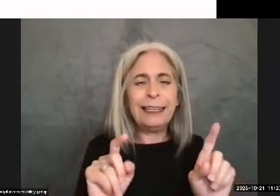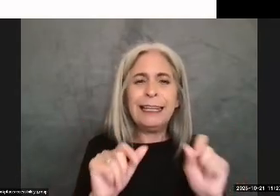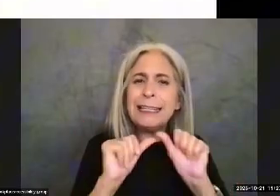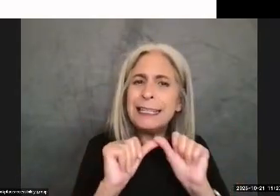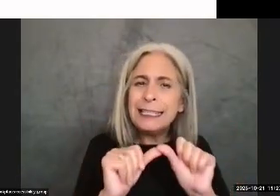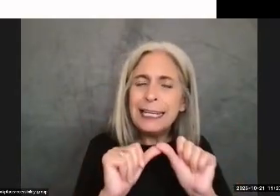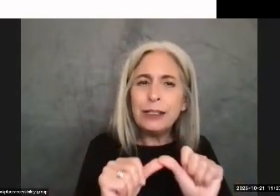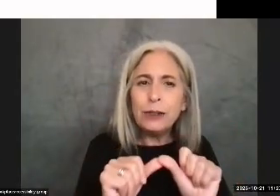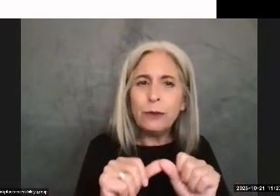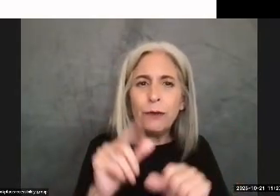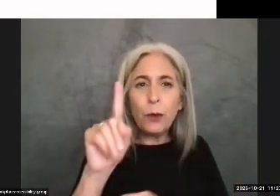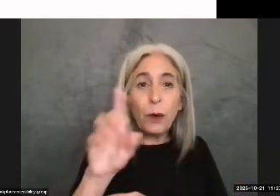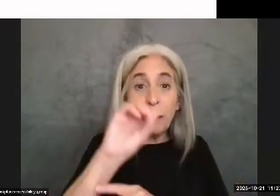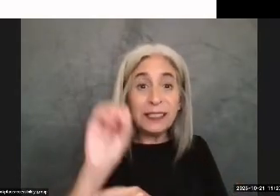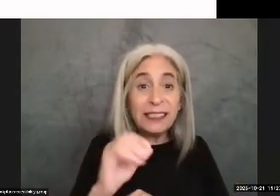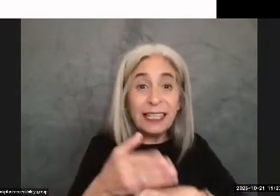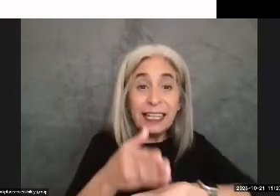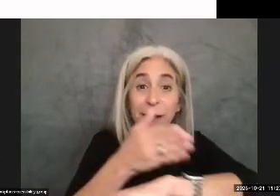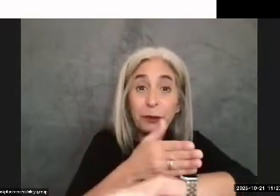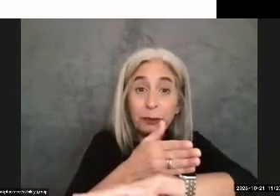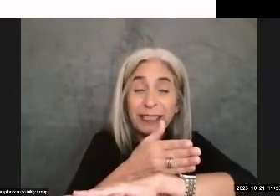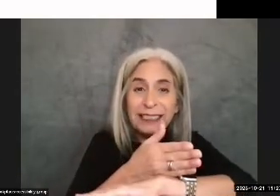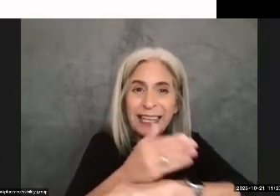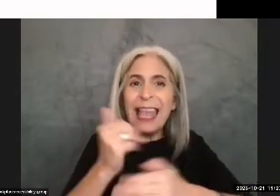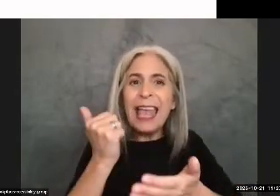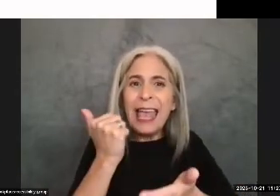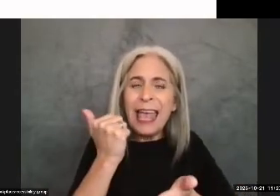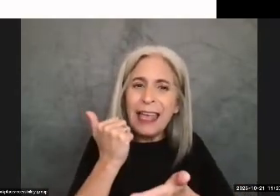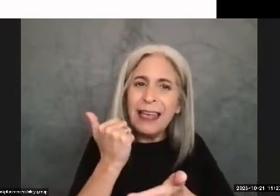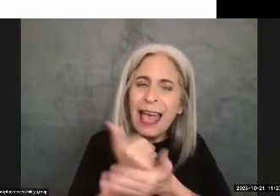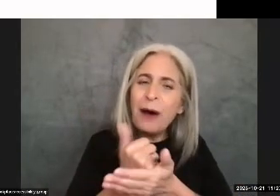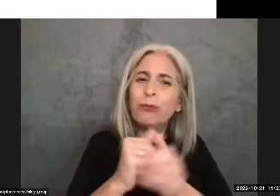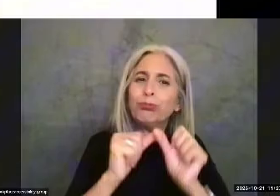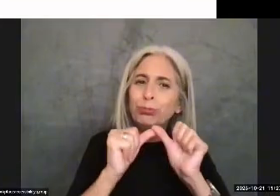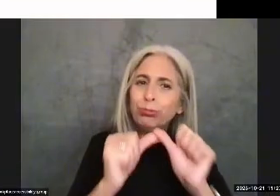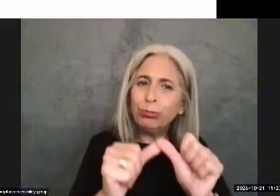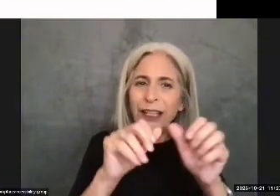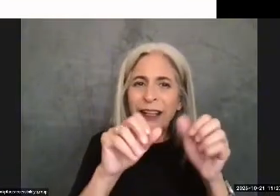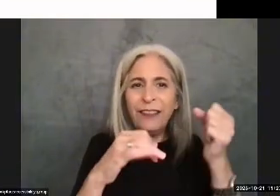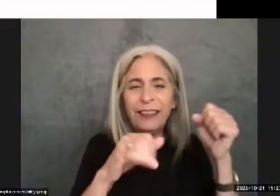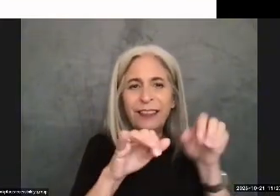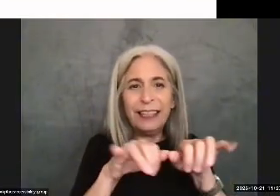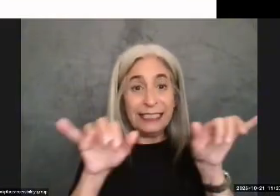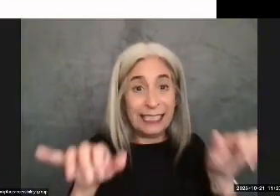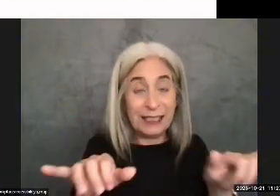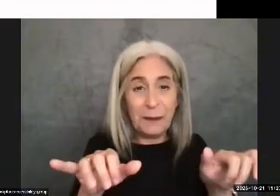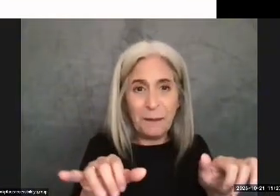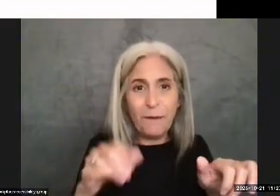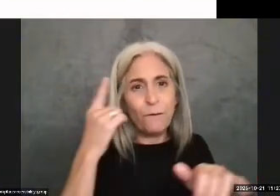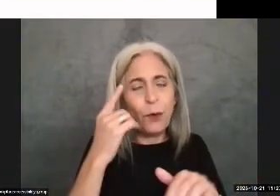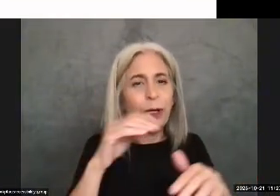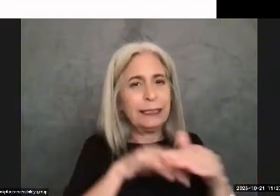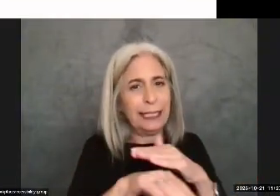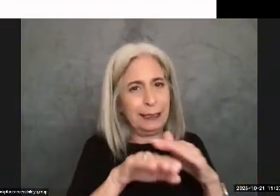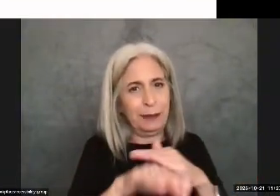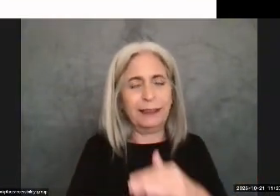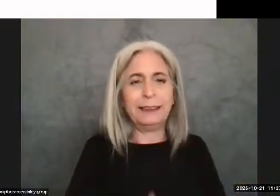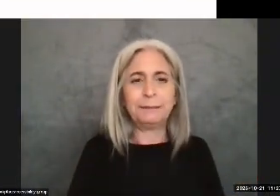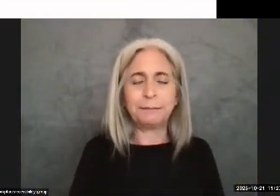Kathleen DeForest: Continuing to make the small 1% improvements helps maintain the system that will move accessibility initiative forward.